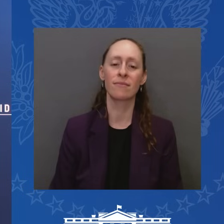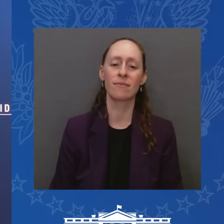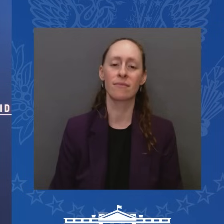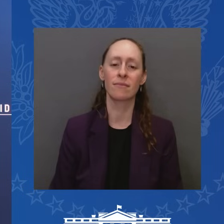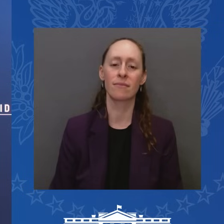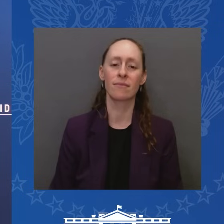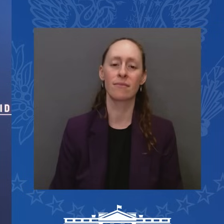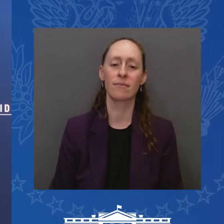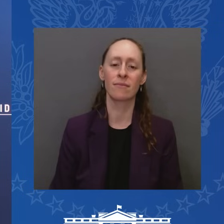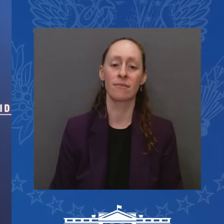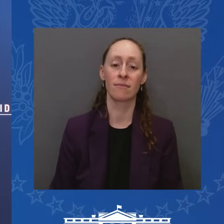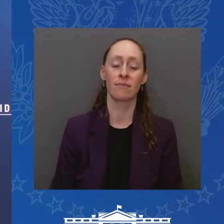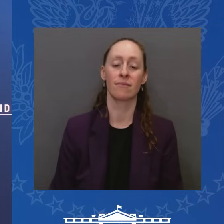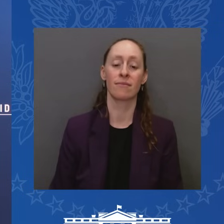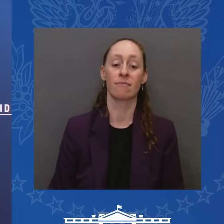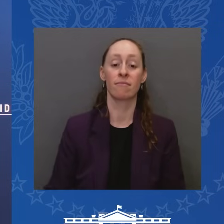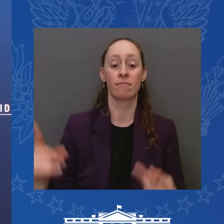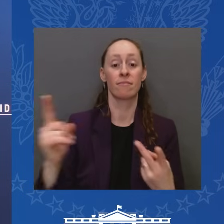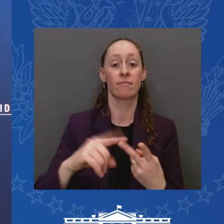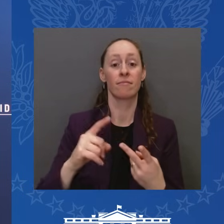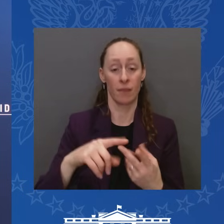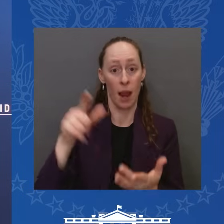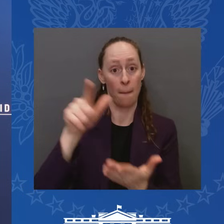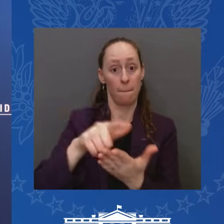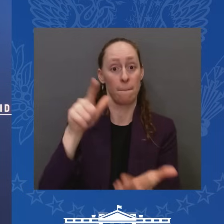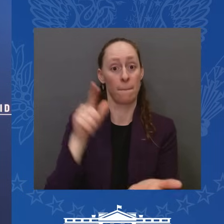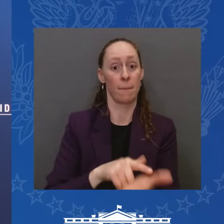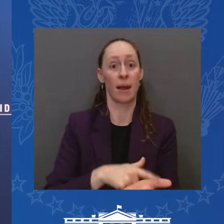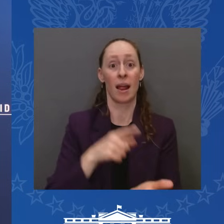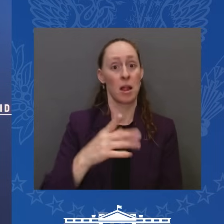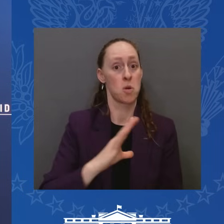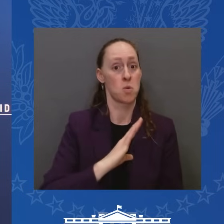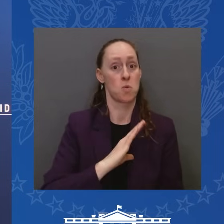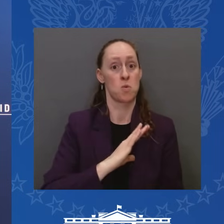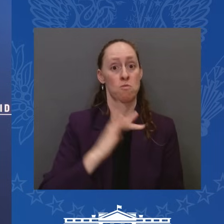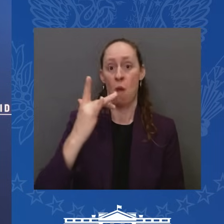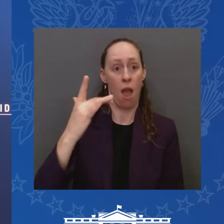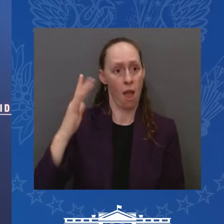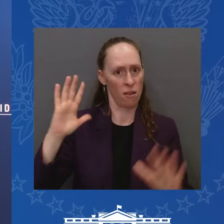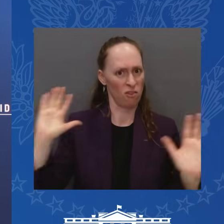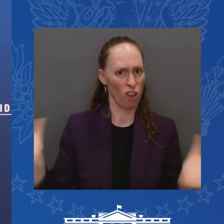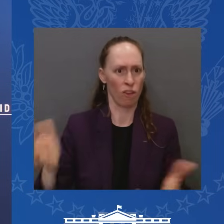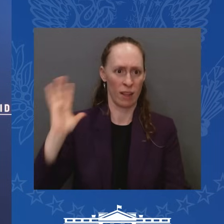we're going to invest in critical technologies, like biotechnology, critical materials [sic. minerals],